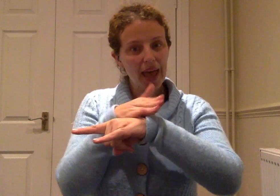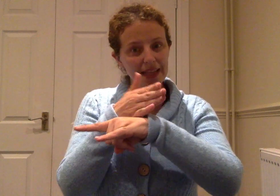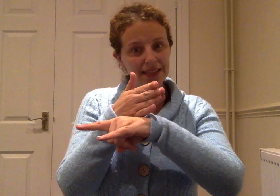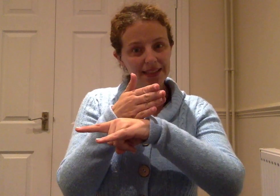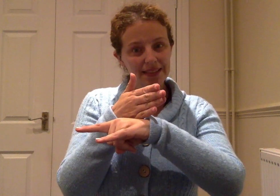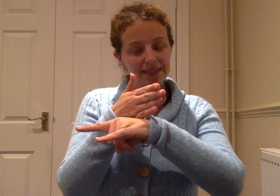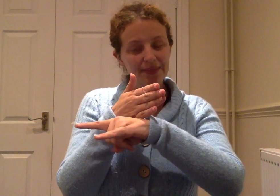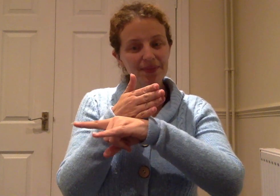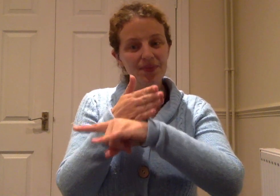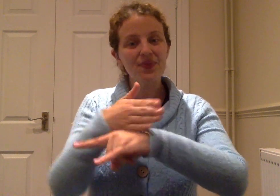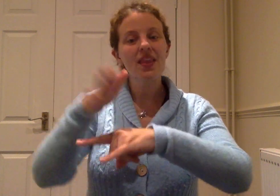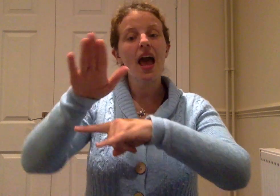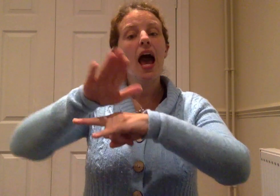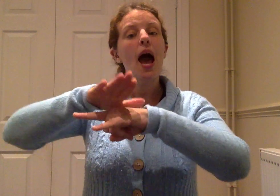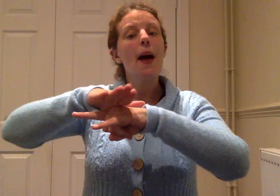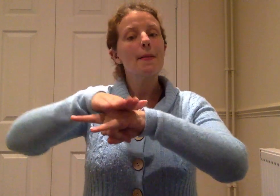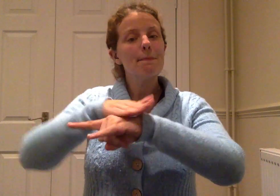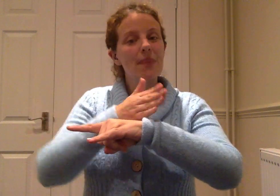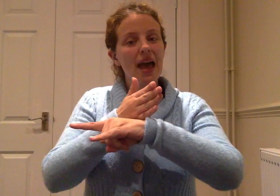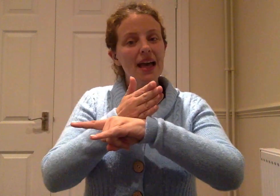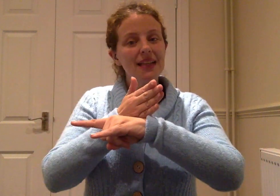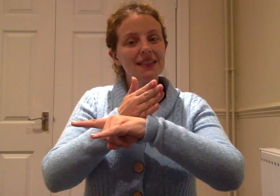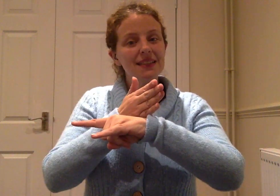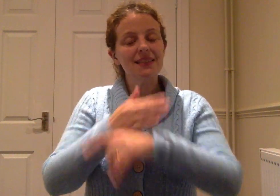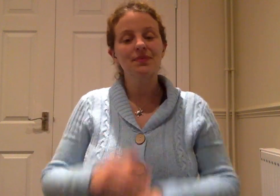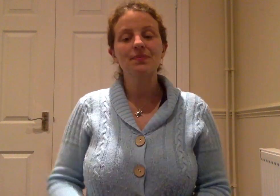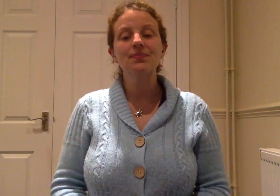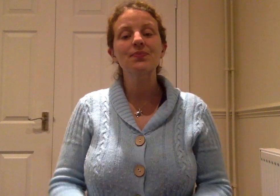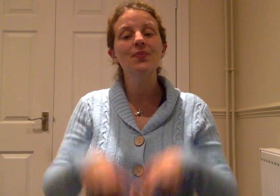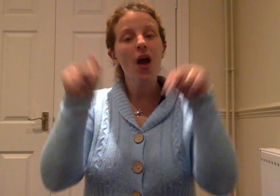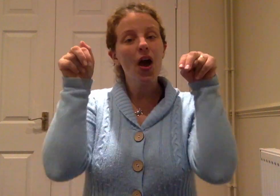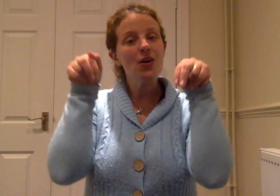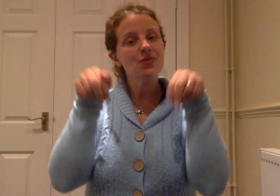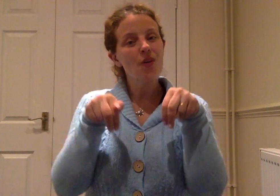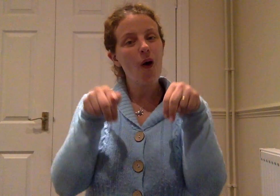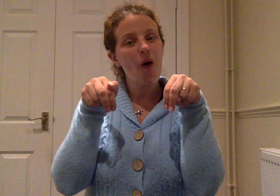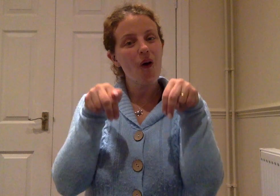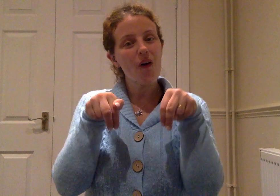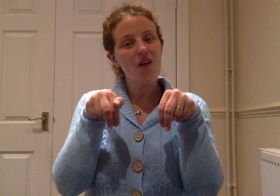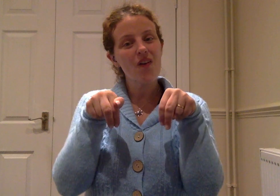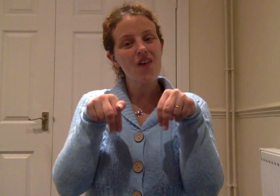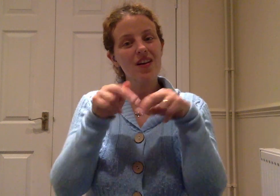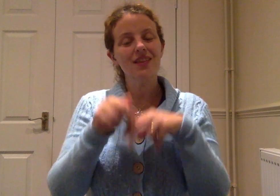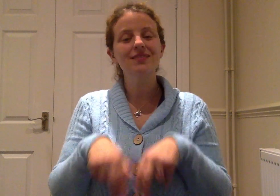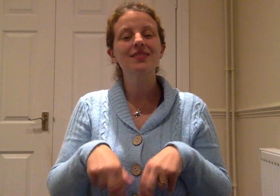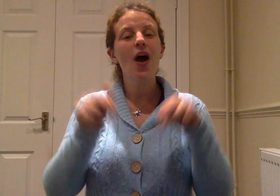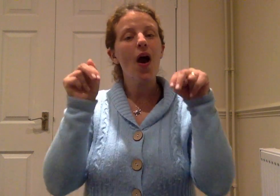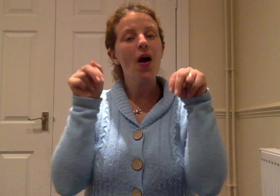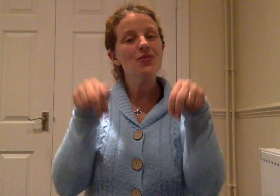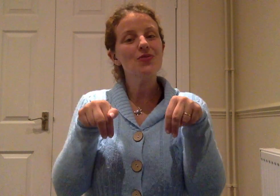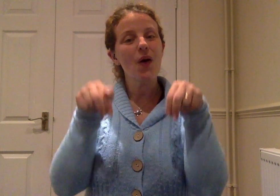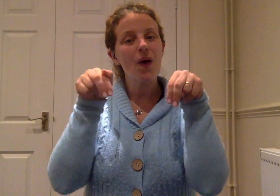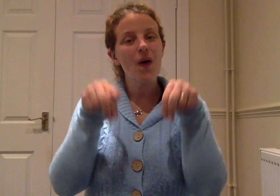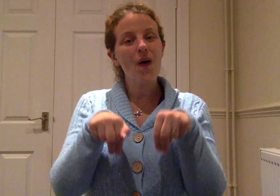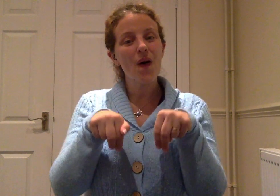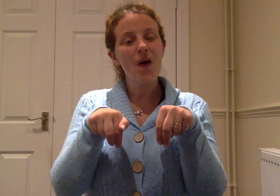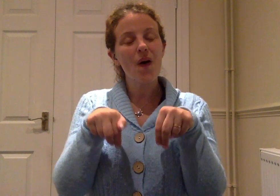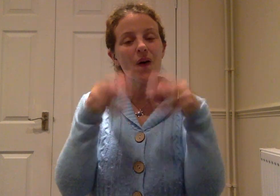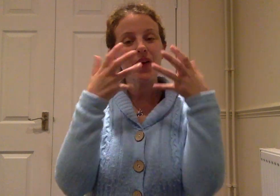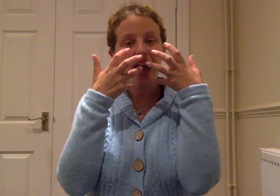Pets Dog